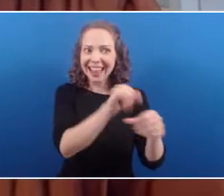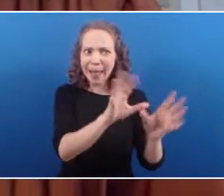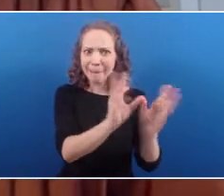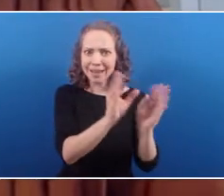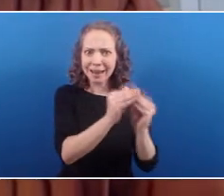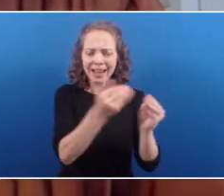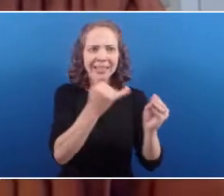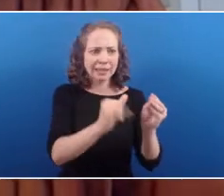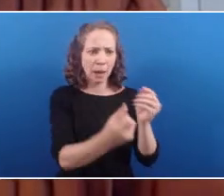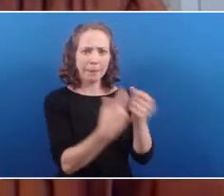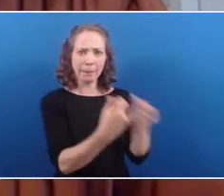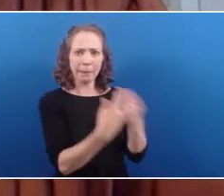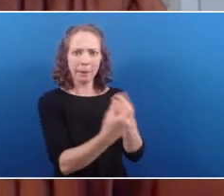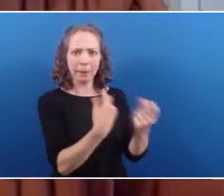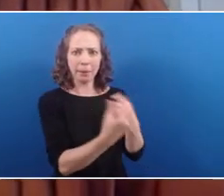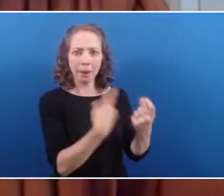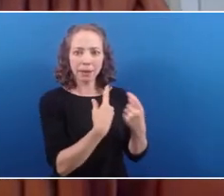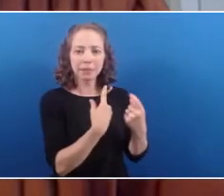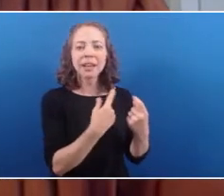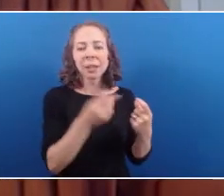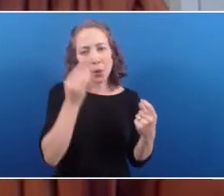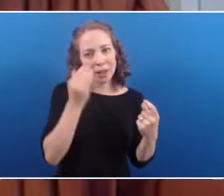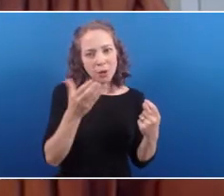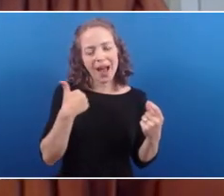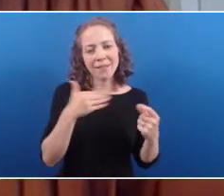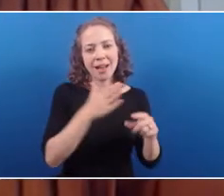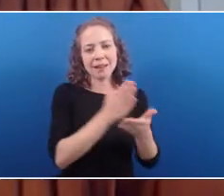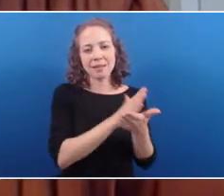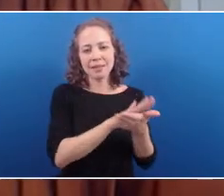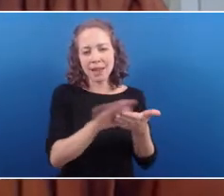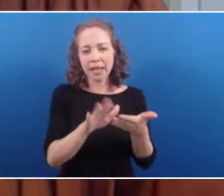is a really nice mute feature on channels and teams.